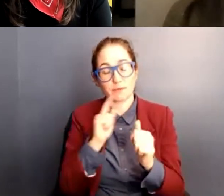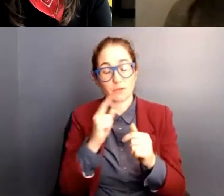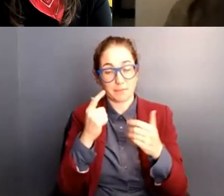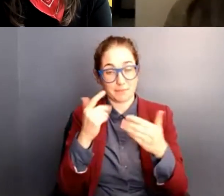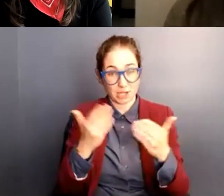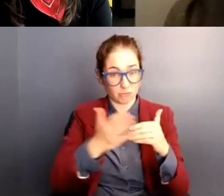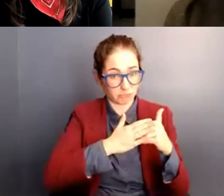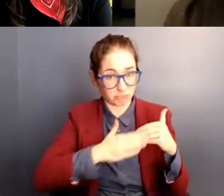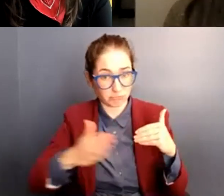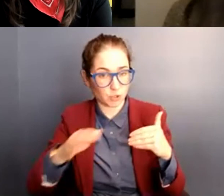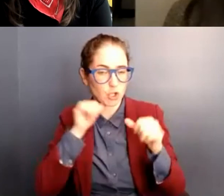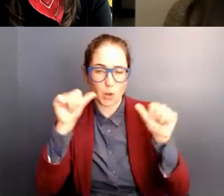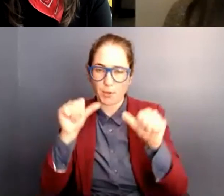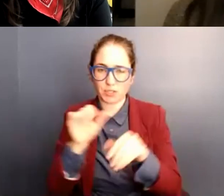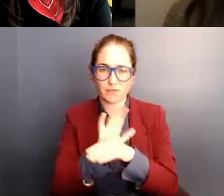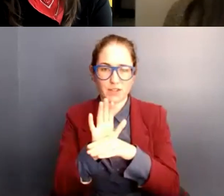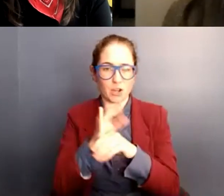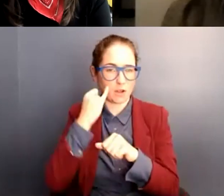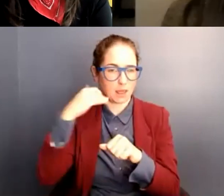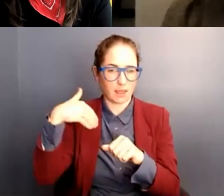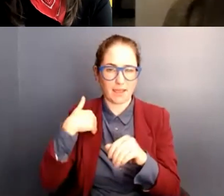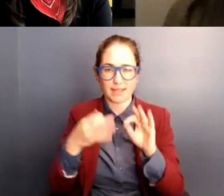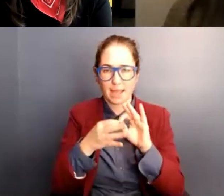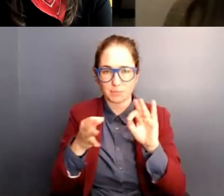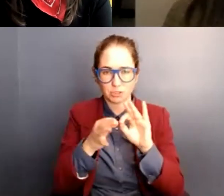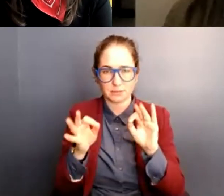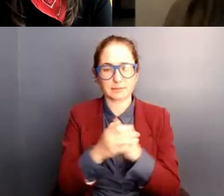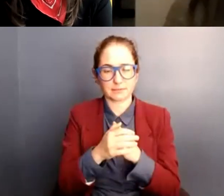not posting a video that's not captioned. And then looking back.